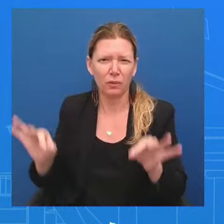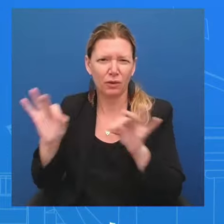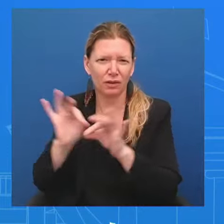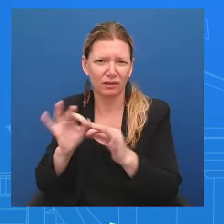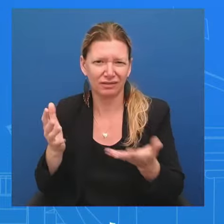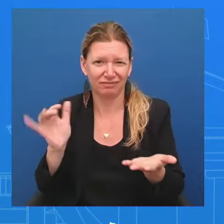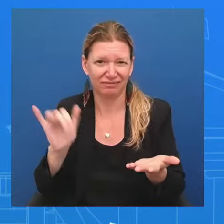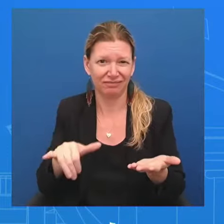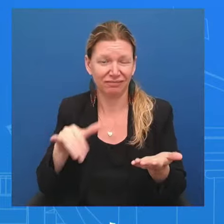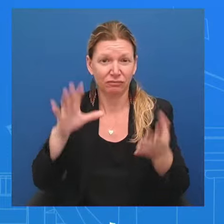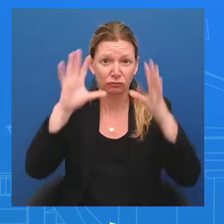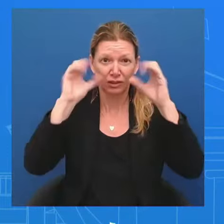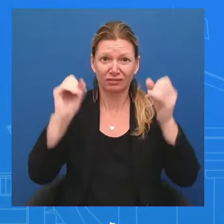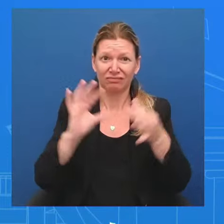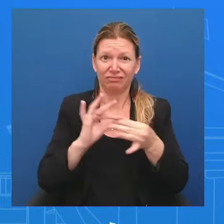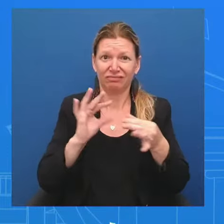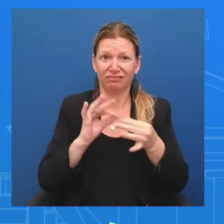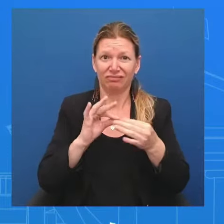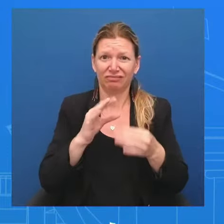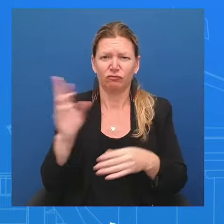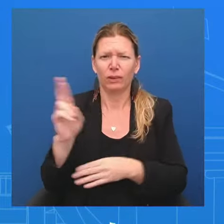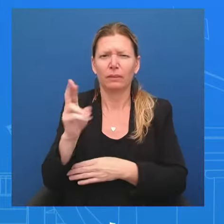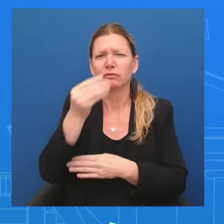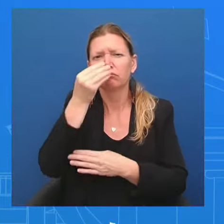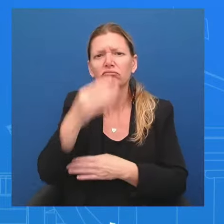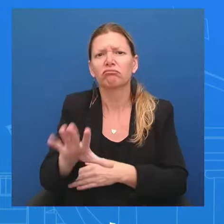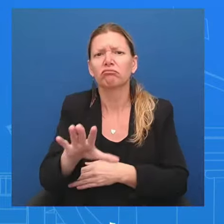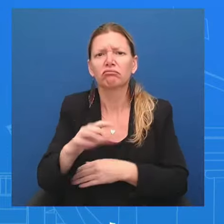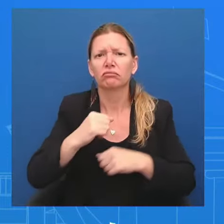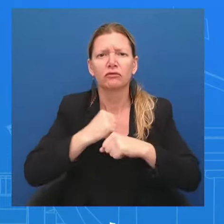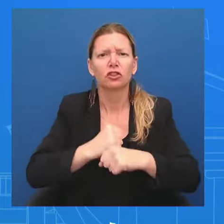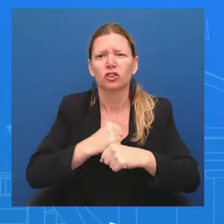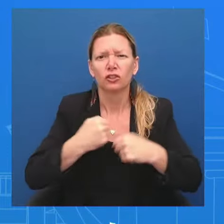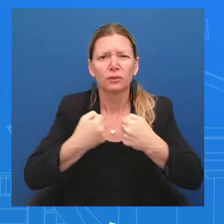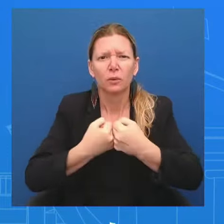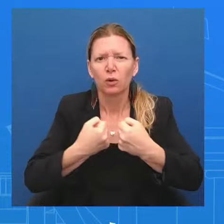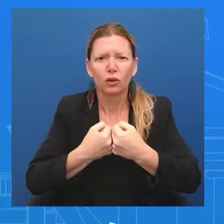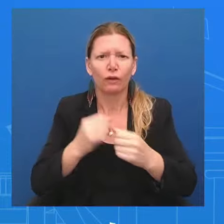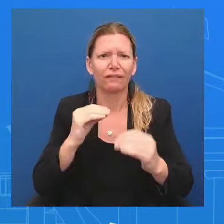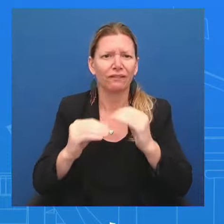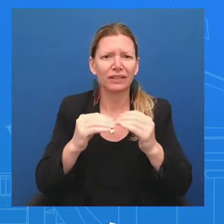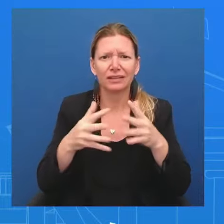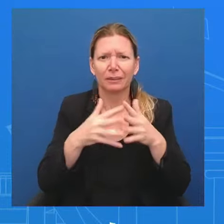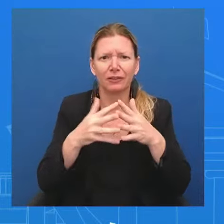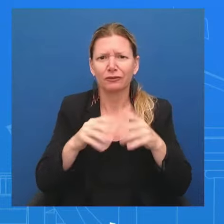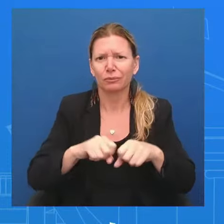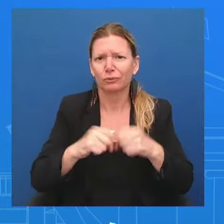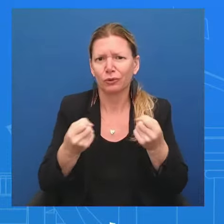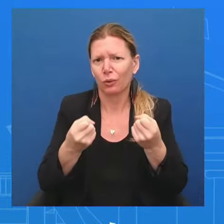or fixing America's broken immigration system. If they did, they would have voted for the toughest border enforcement in history.